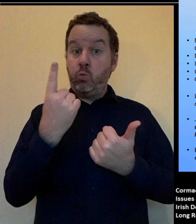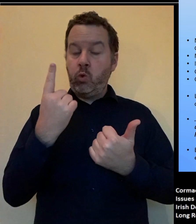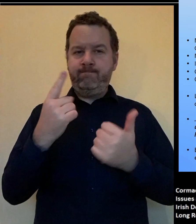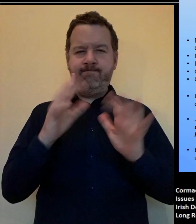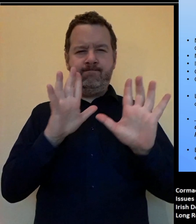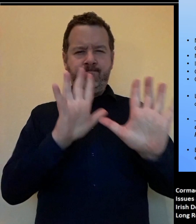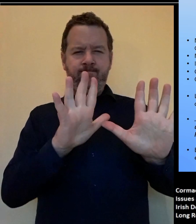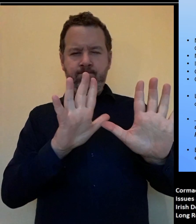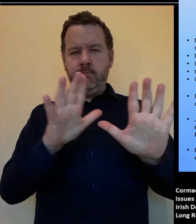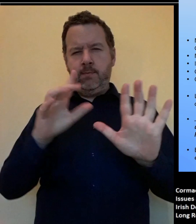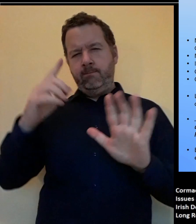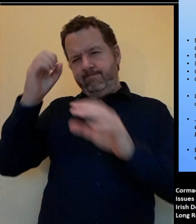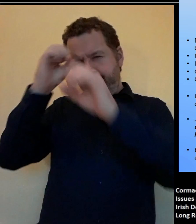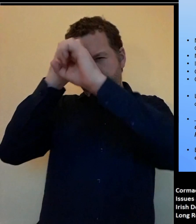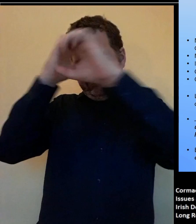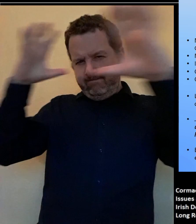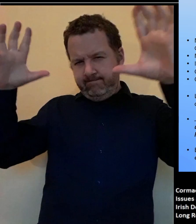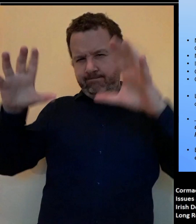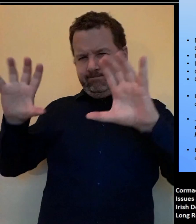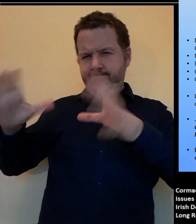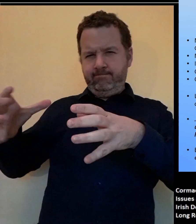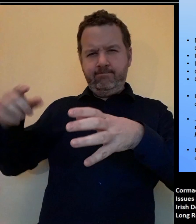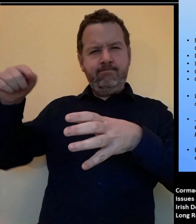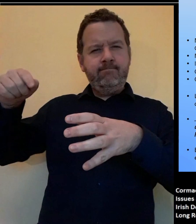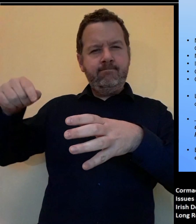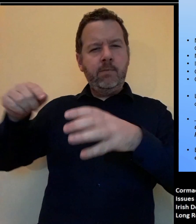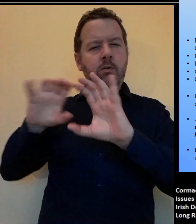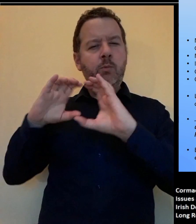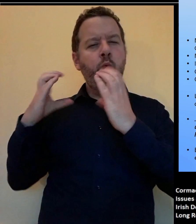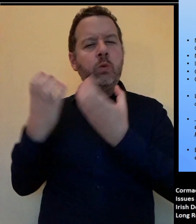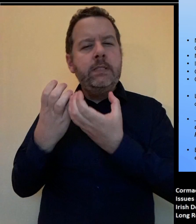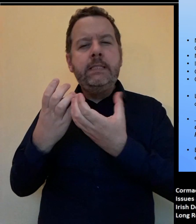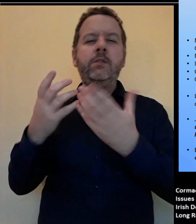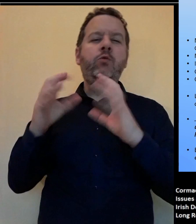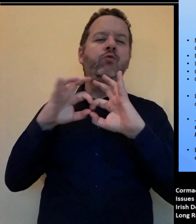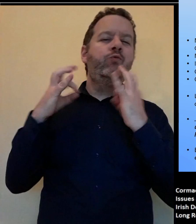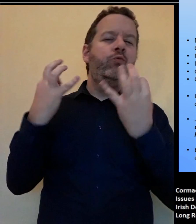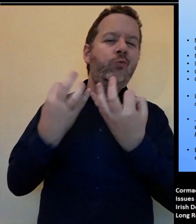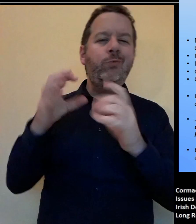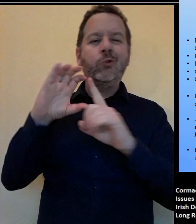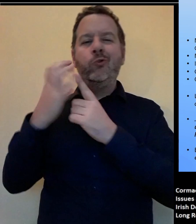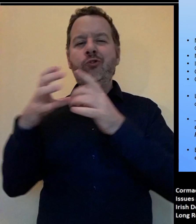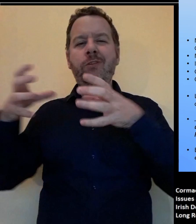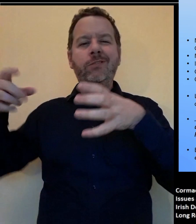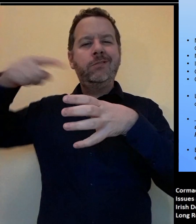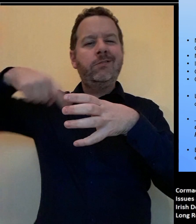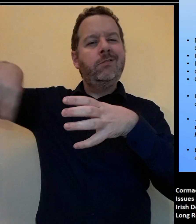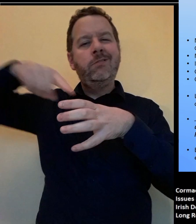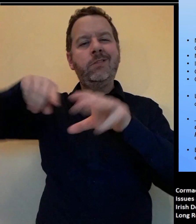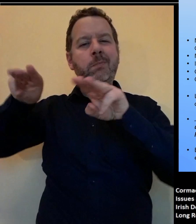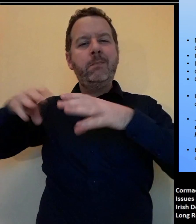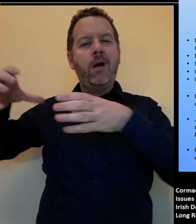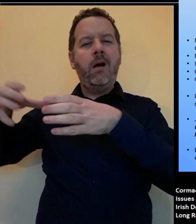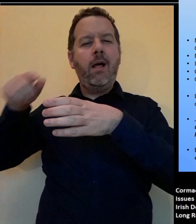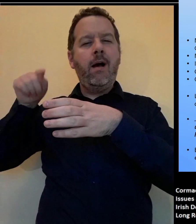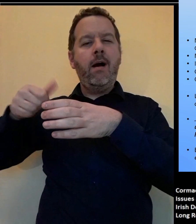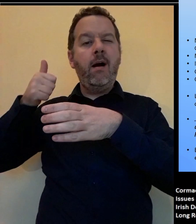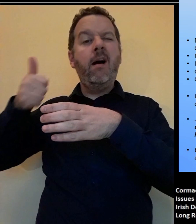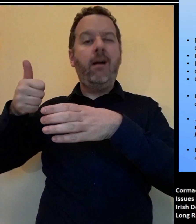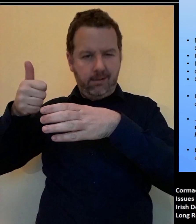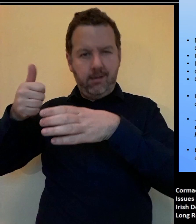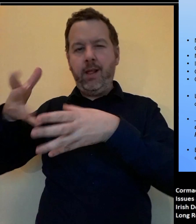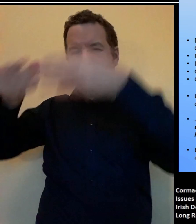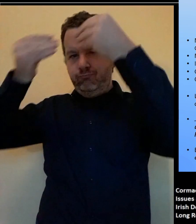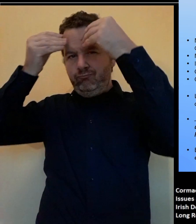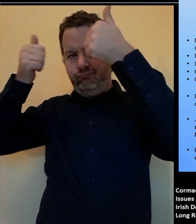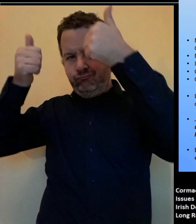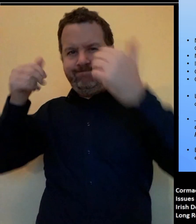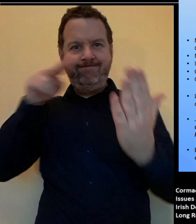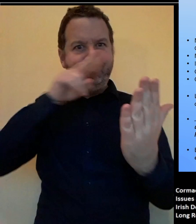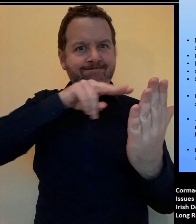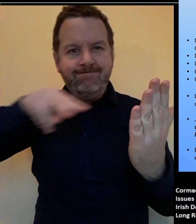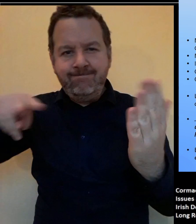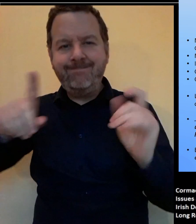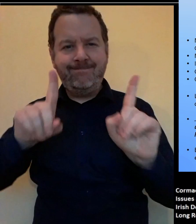or community or cultural group that we want to study within these sources.